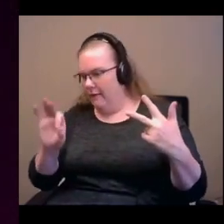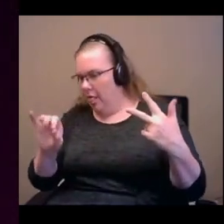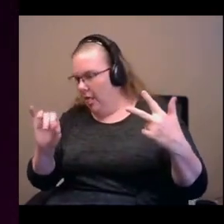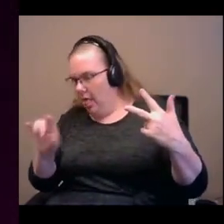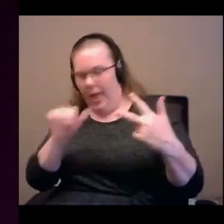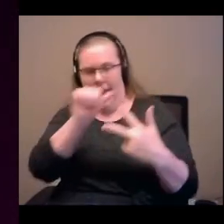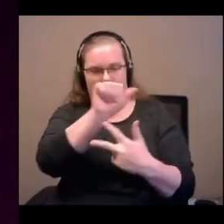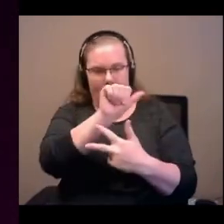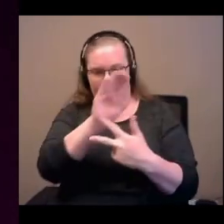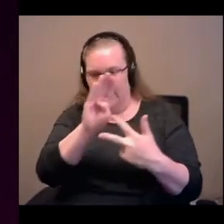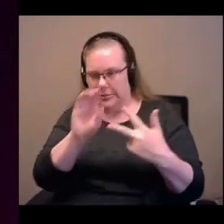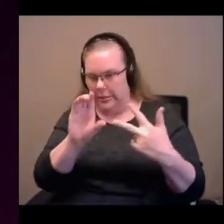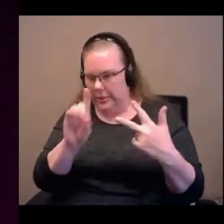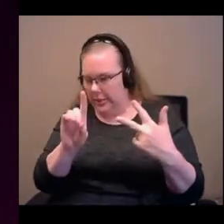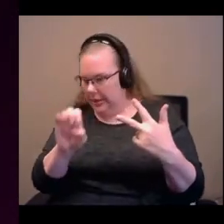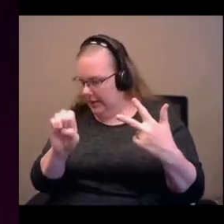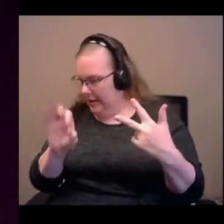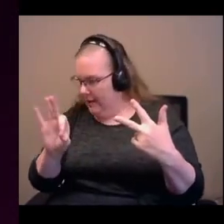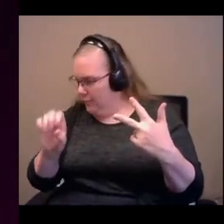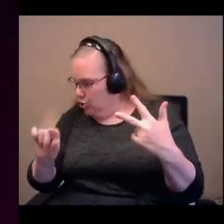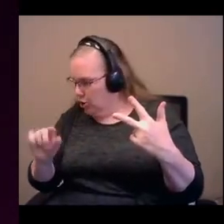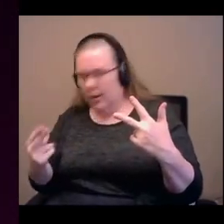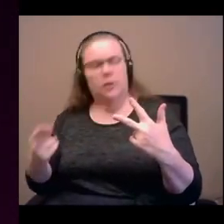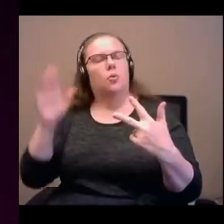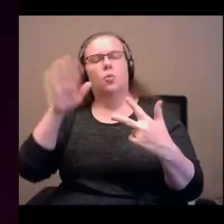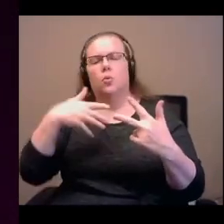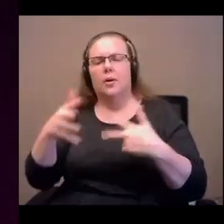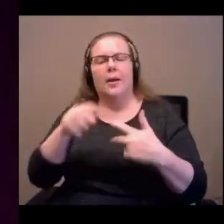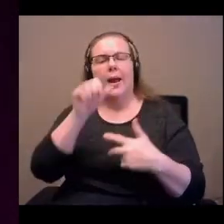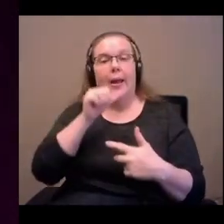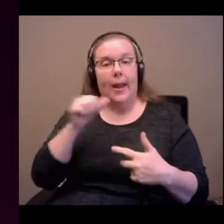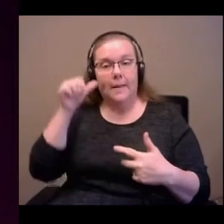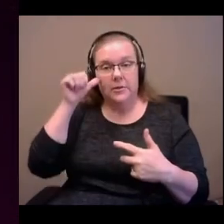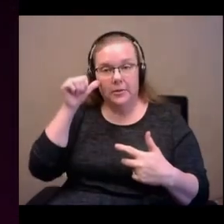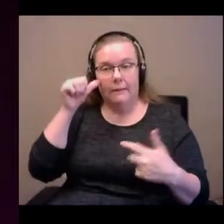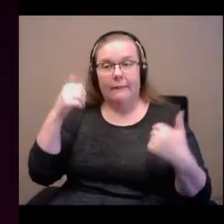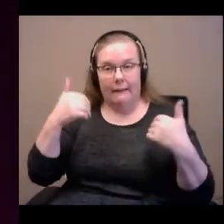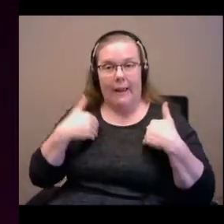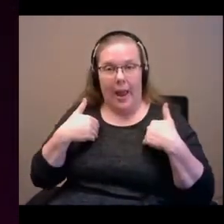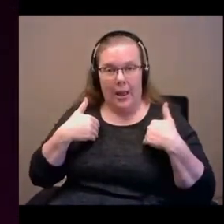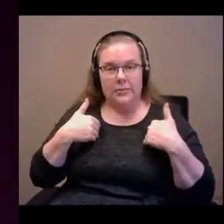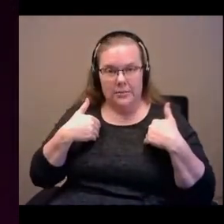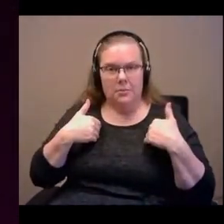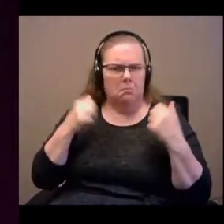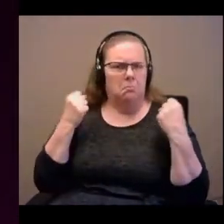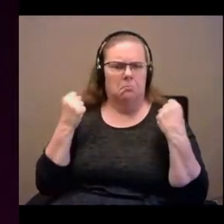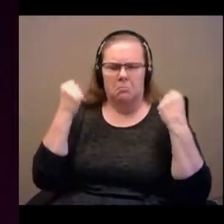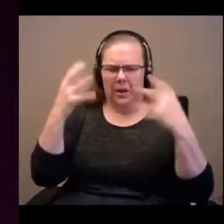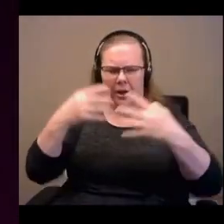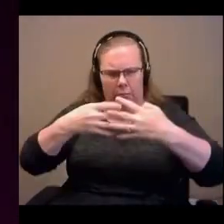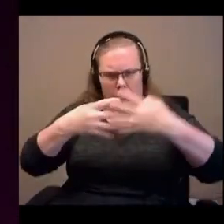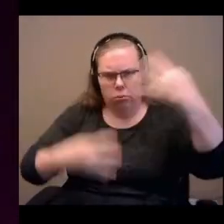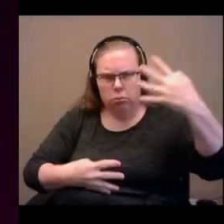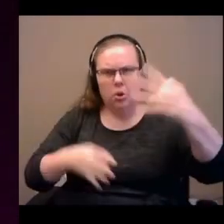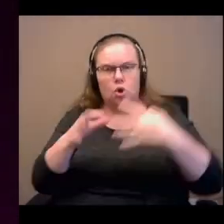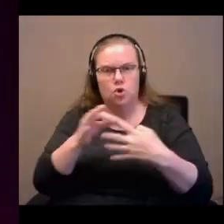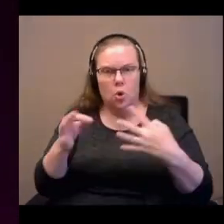instead. You go on Amazon, right? They have enough choices there. You don’t think about all the other choices that are available on other sites. There’s enough choice that people